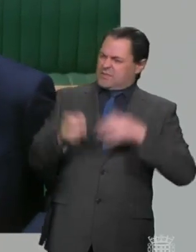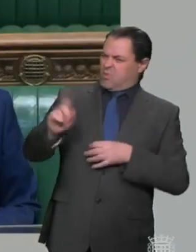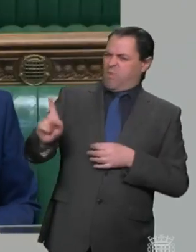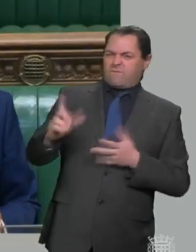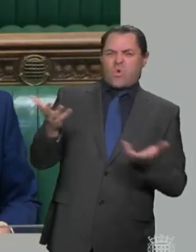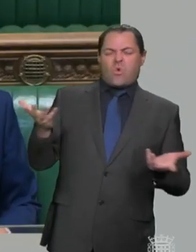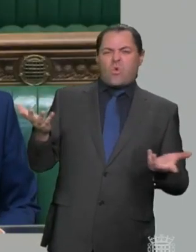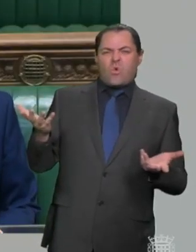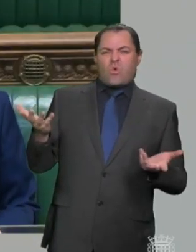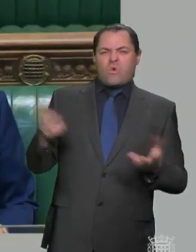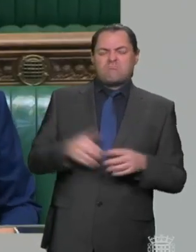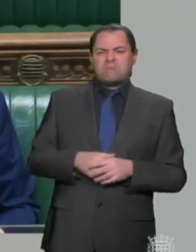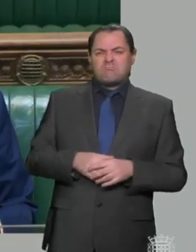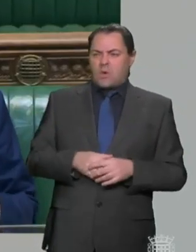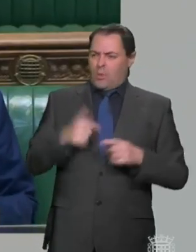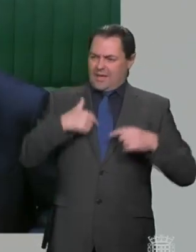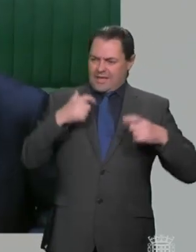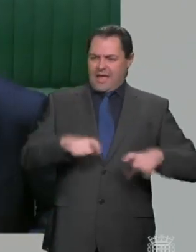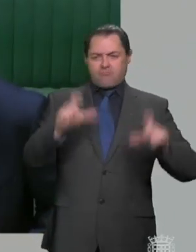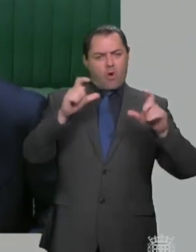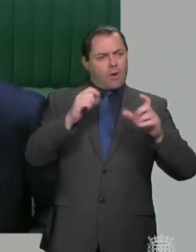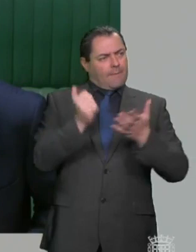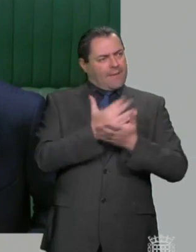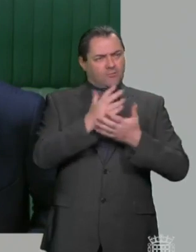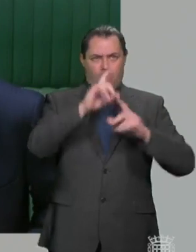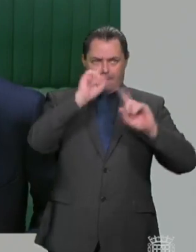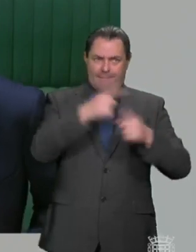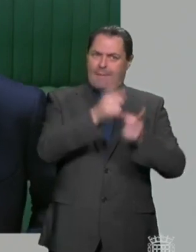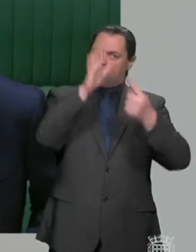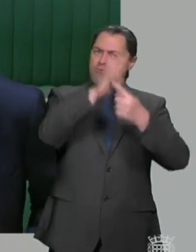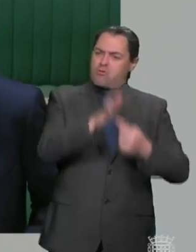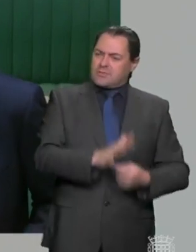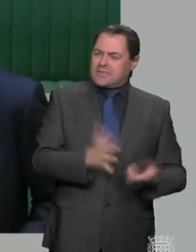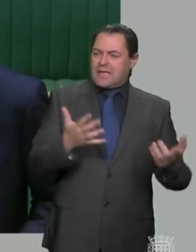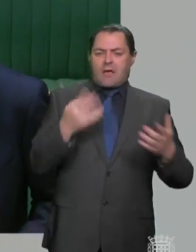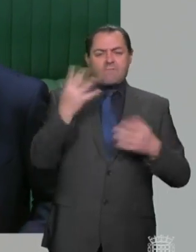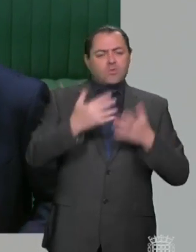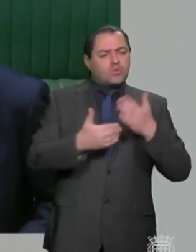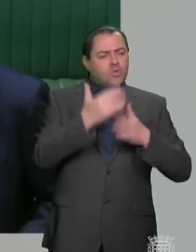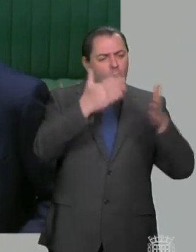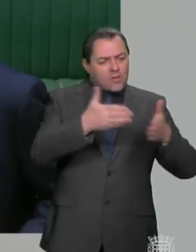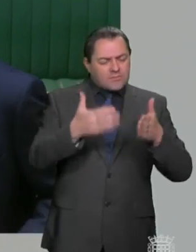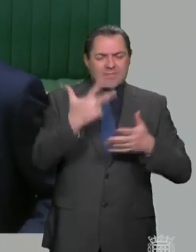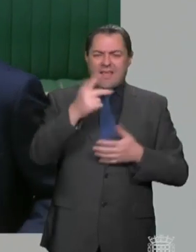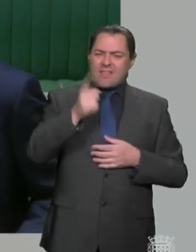while we get on with delivering on the people’s priorities: 40 new hospitals; 8,771 more police